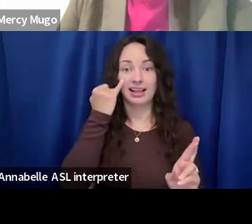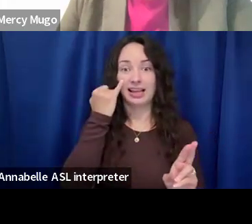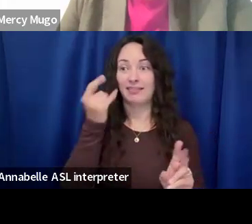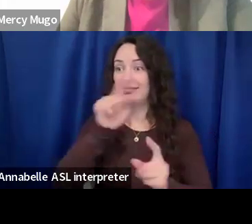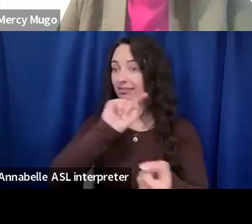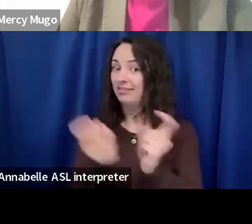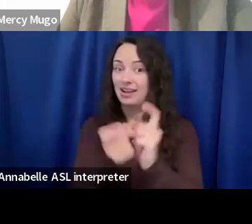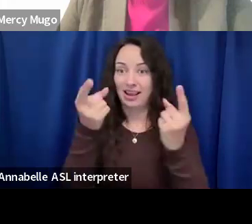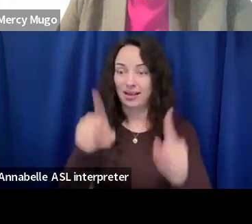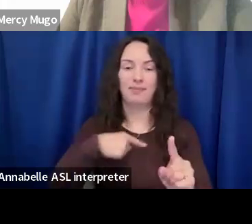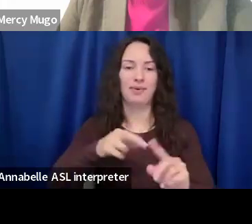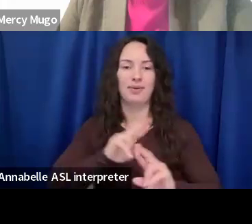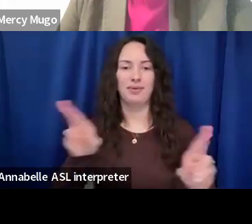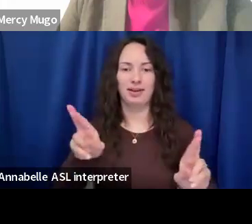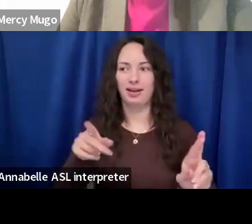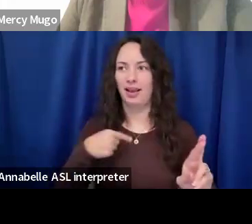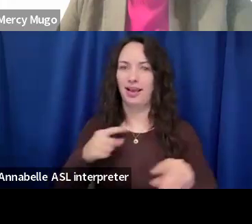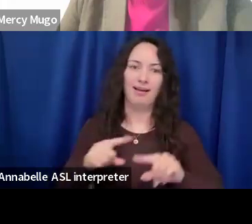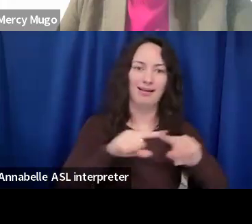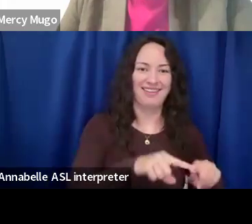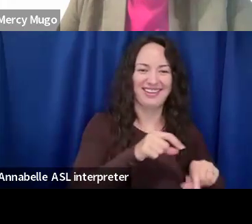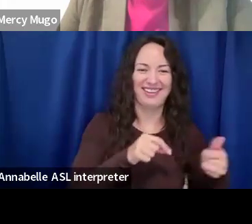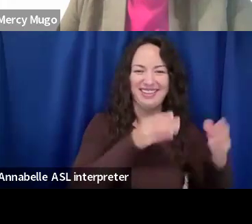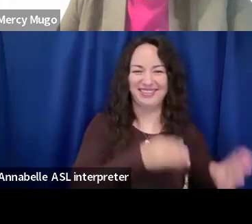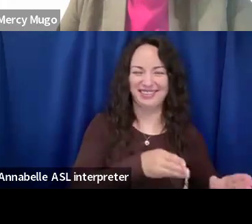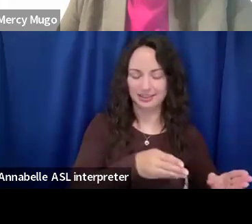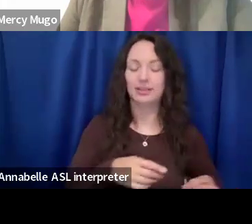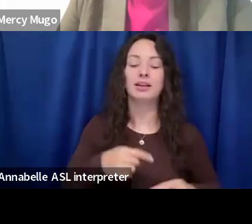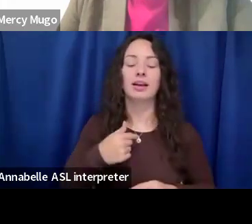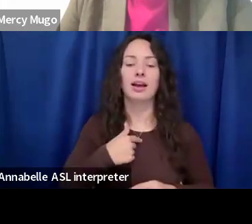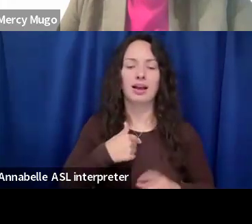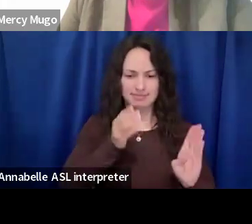So when I collaborated with my PI I always had a backup plan in case